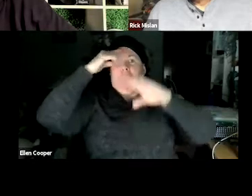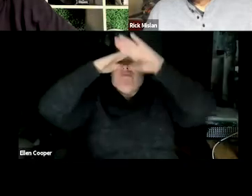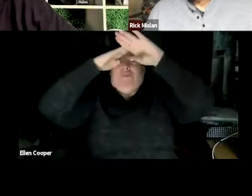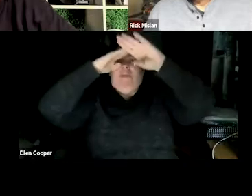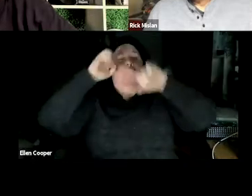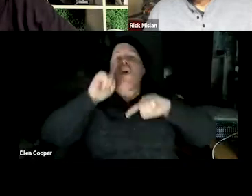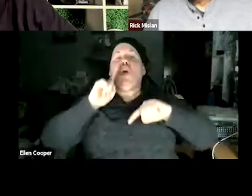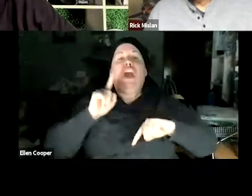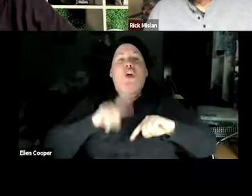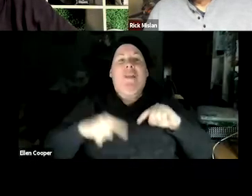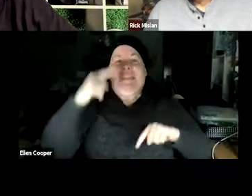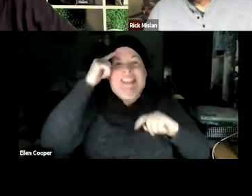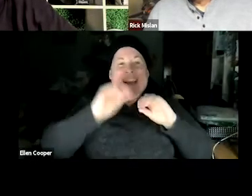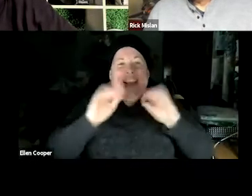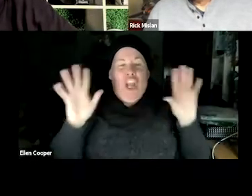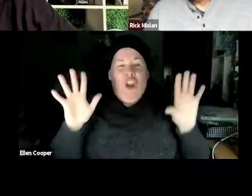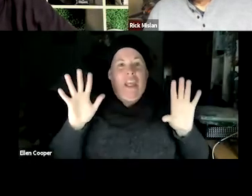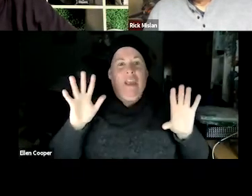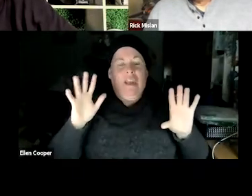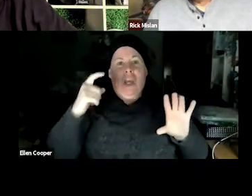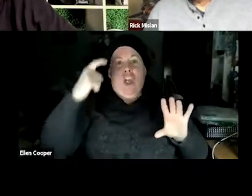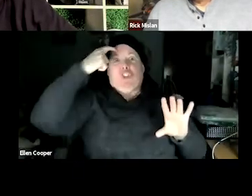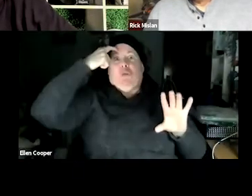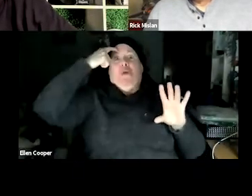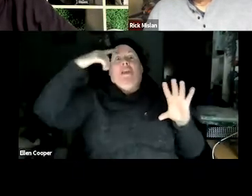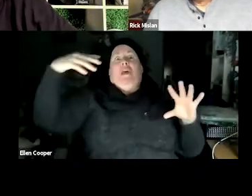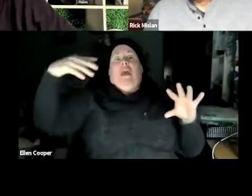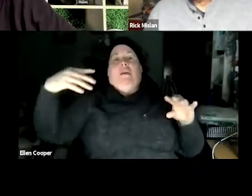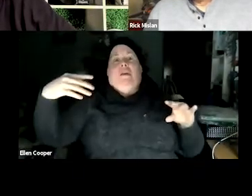CalebBarlow: You know your amygdala gets hit with that stress of realizing that